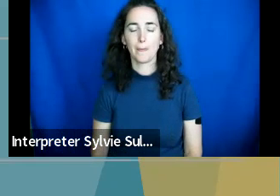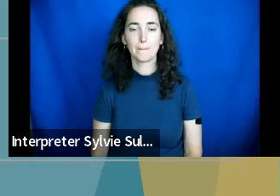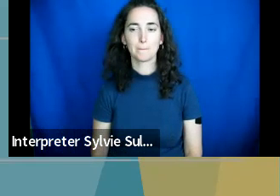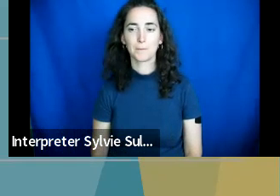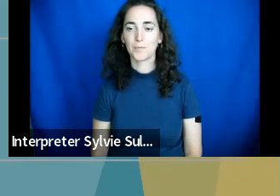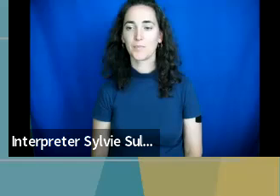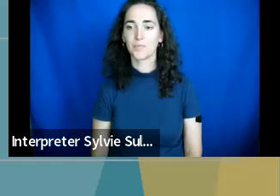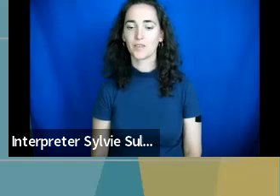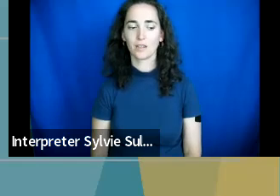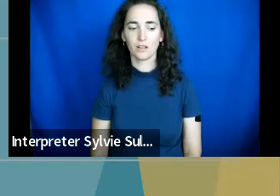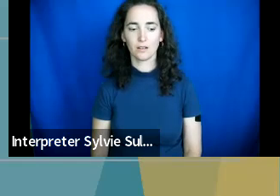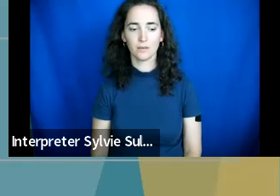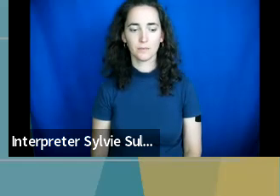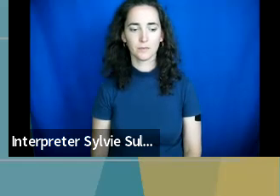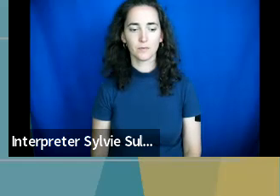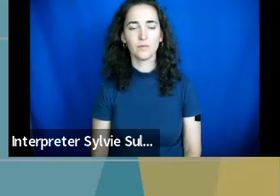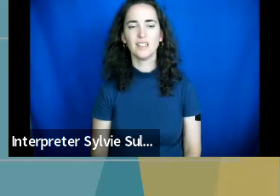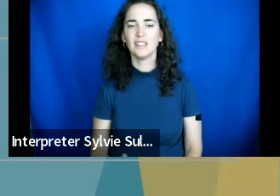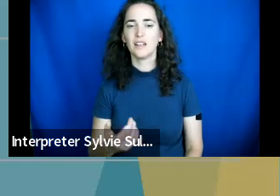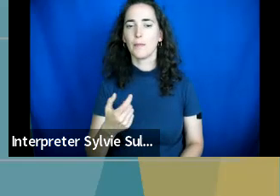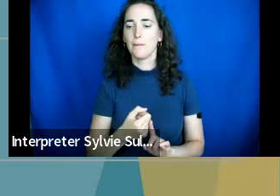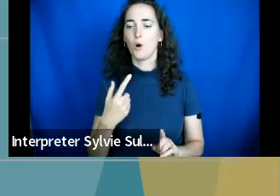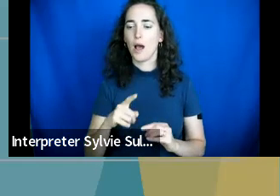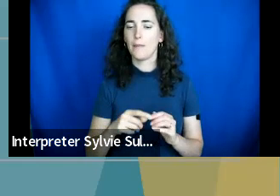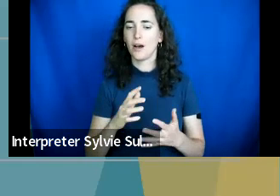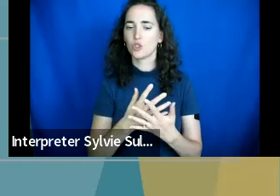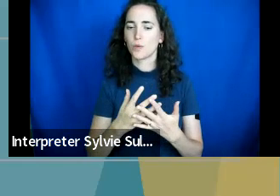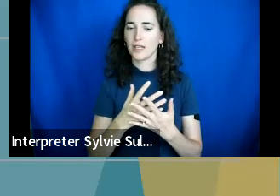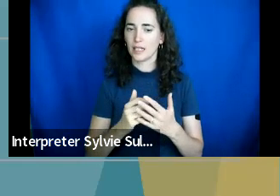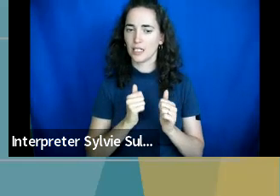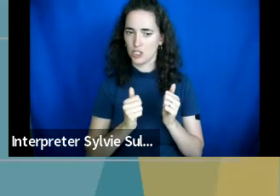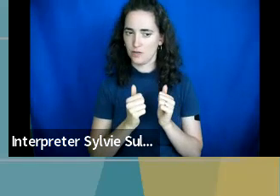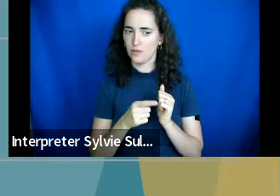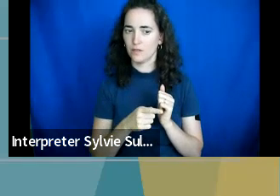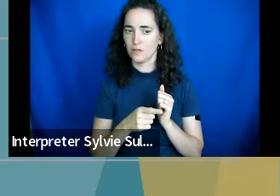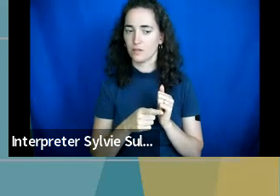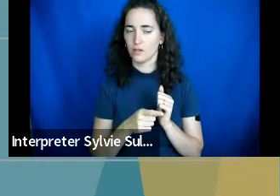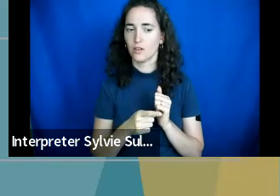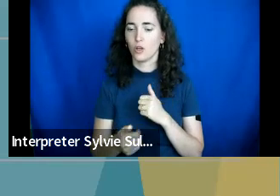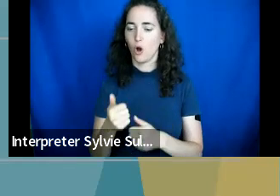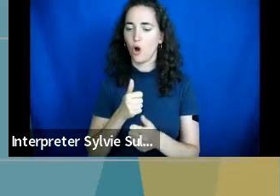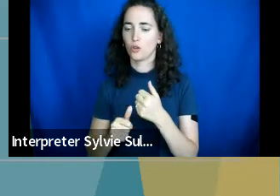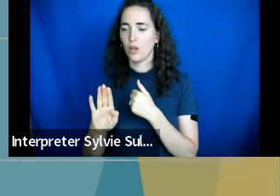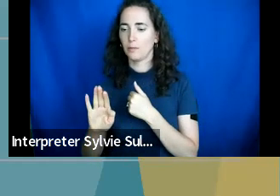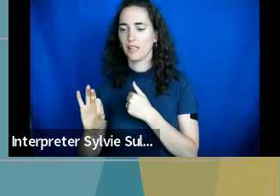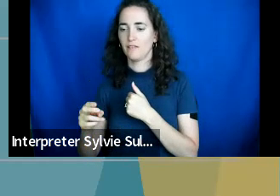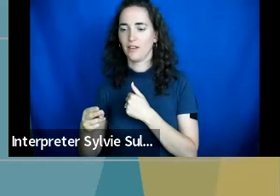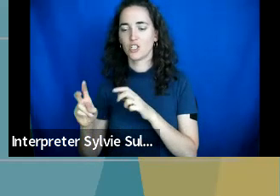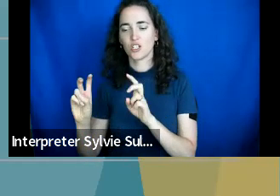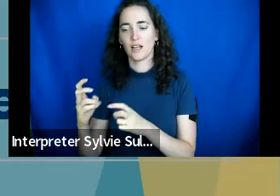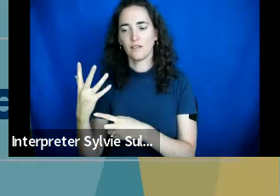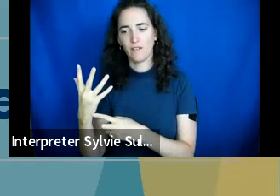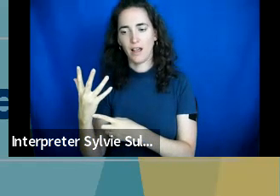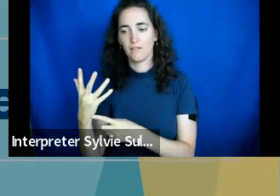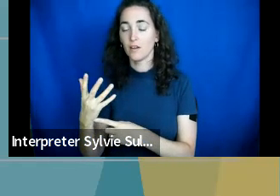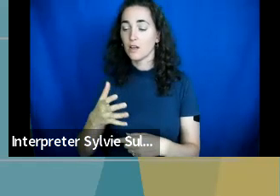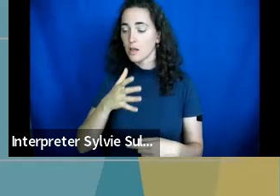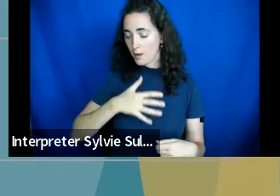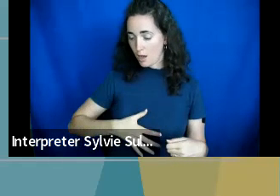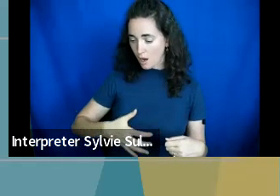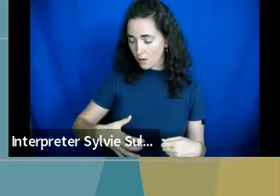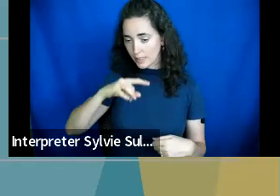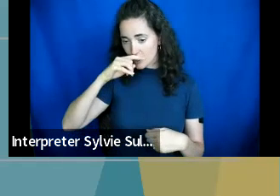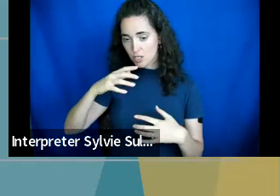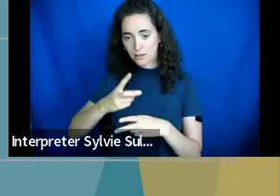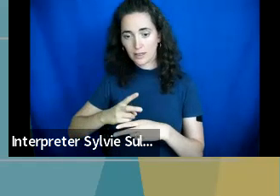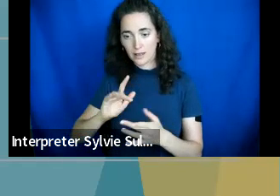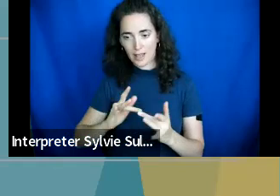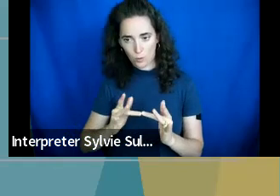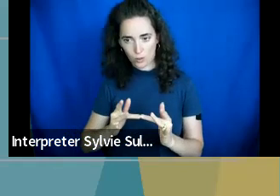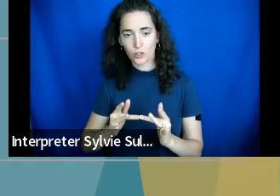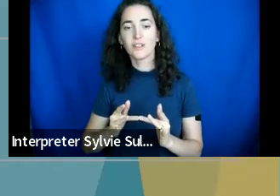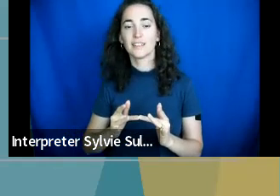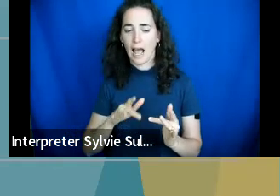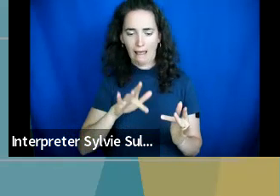Information. So this is a little bit more about the screening initiative. that's part of the bureau of family health title, 5 maternal and Child health network. I could stop pressing the button too.